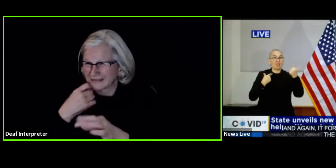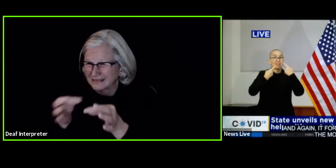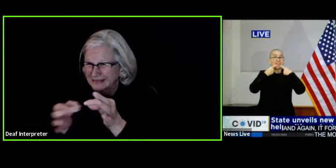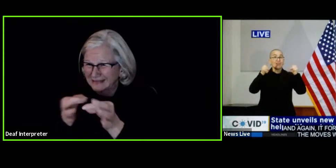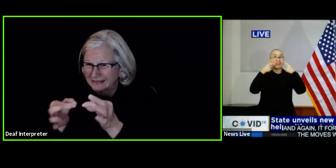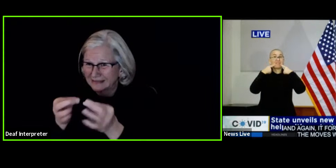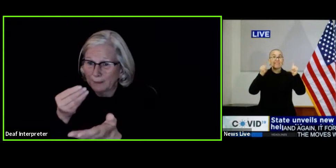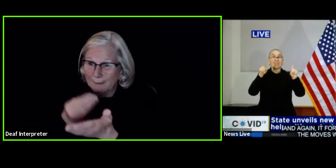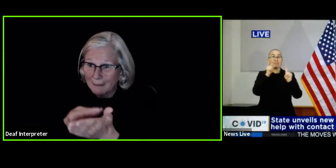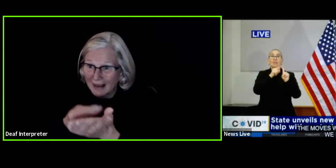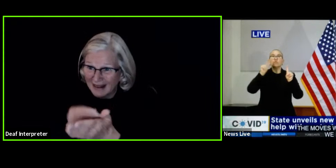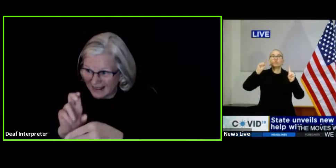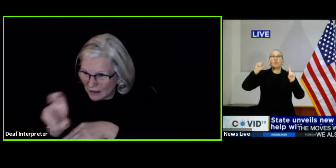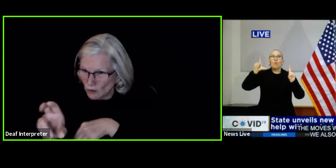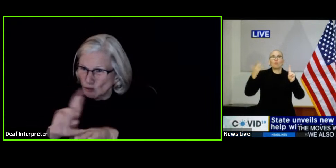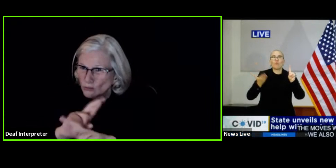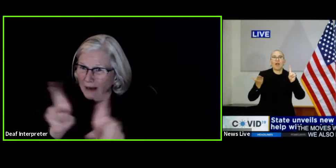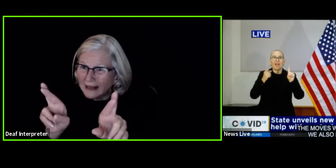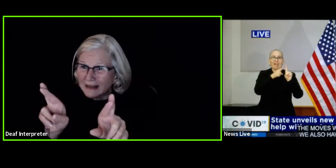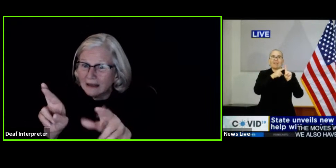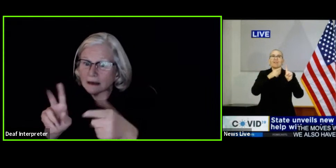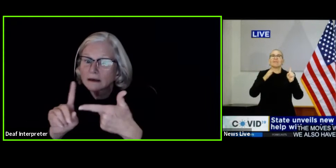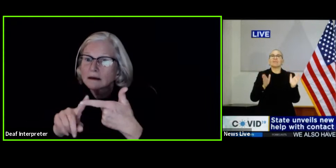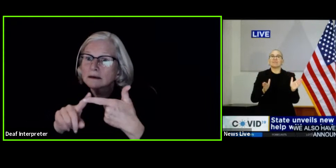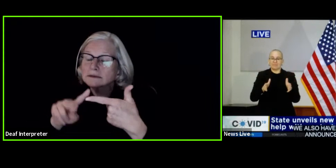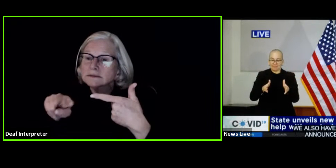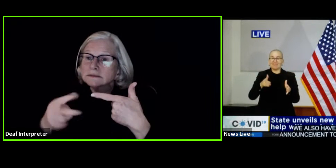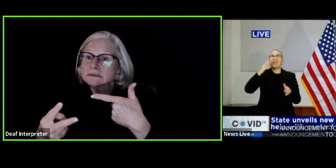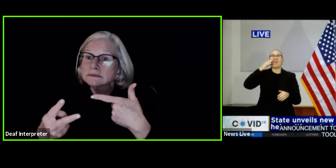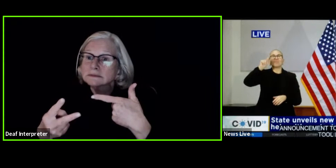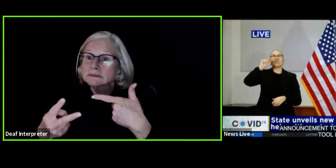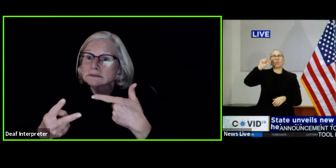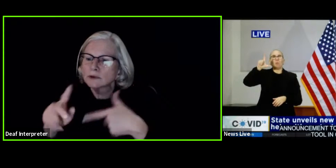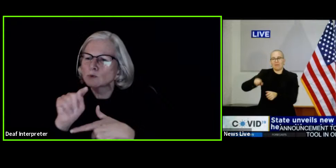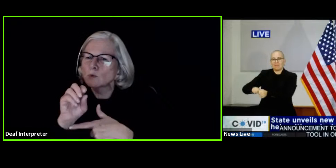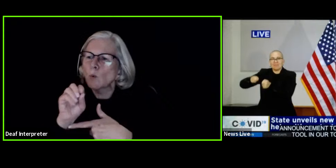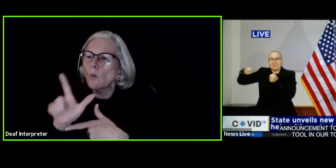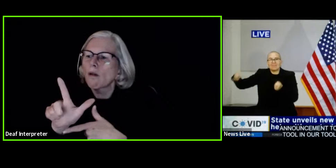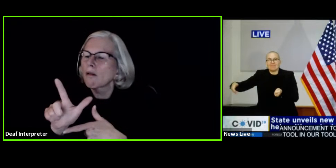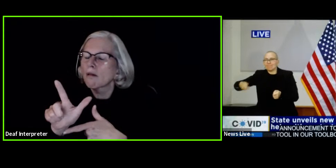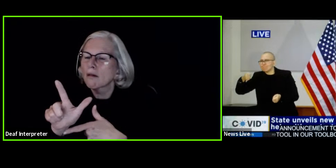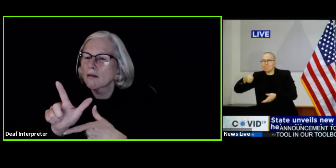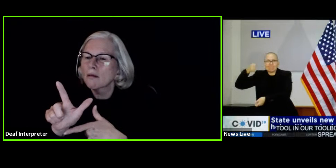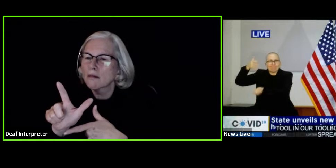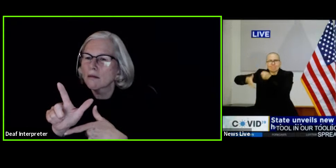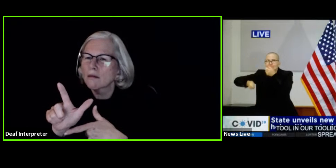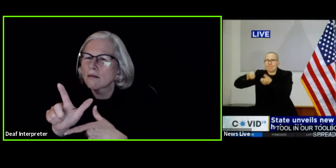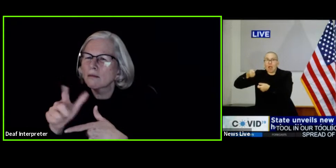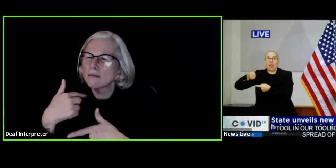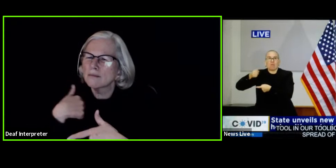THE MOST DANGEROUS OF THIS DISEASE IS THE ASYMPTOMATIC SPREAD, ESPECIALLY AMONGST VERY MOBILE AND SOCIAL